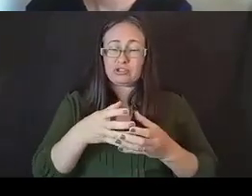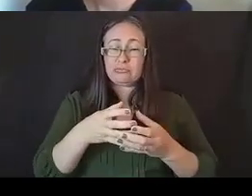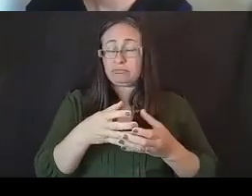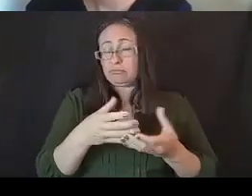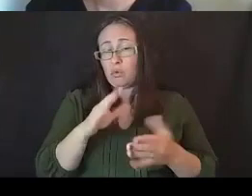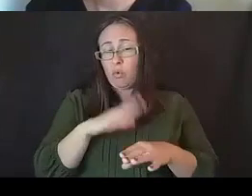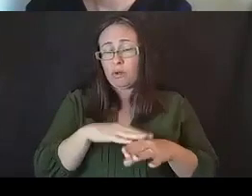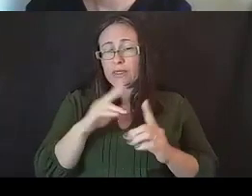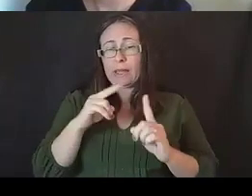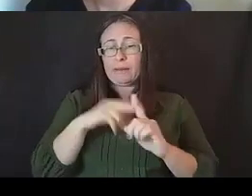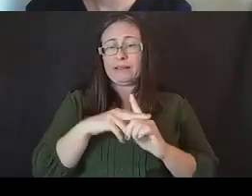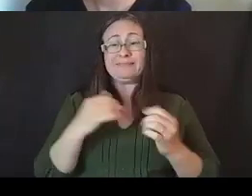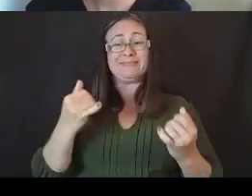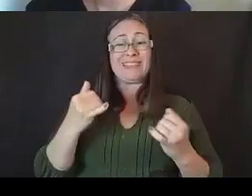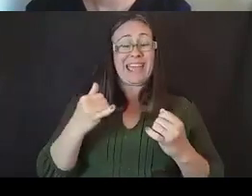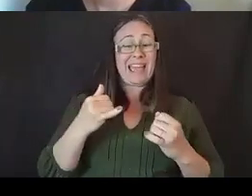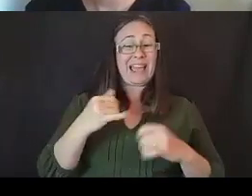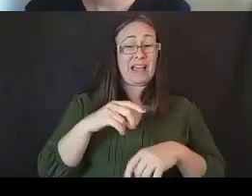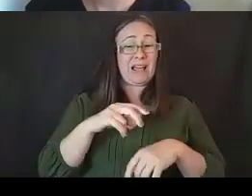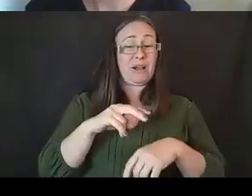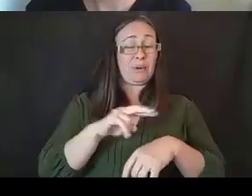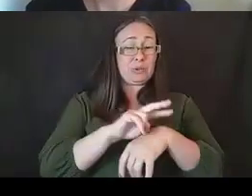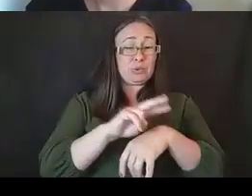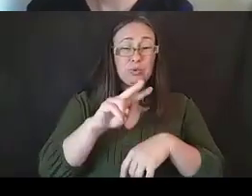And it is 2:44, and so I don't know